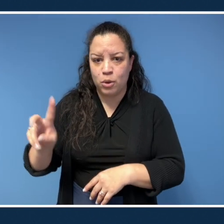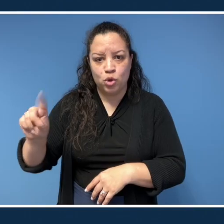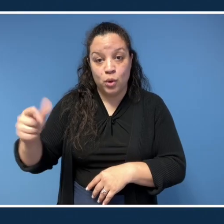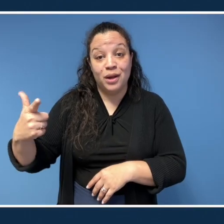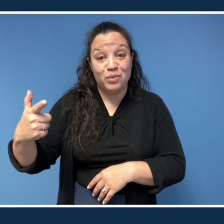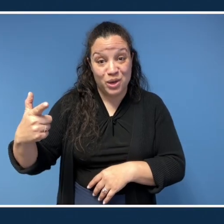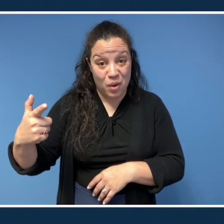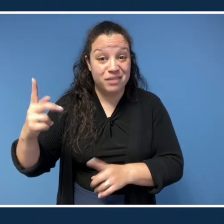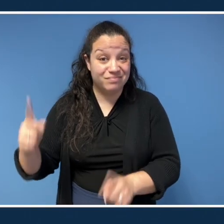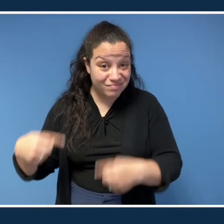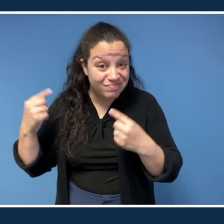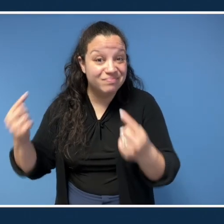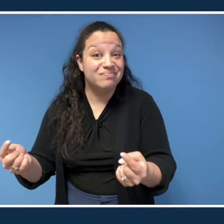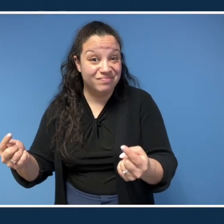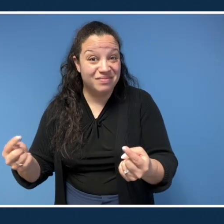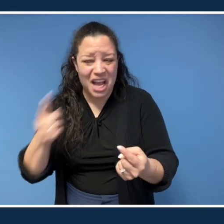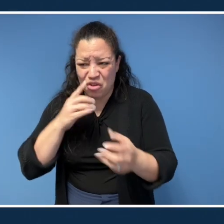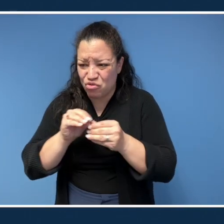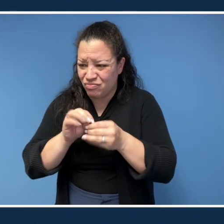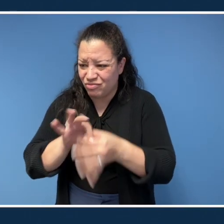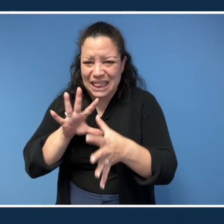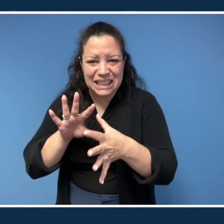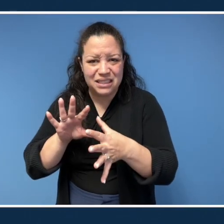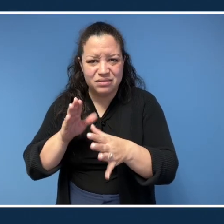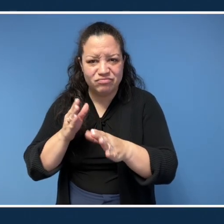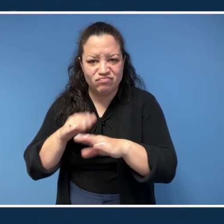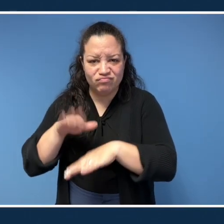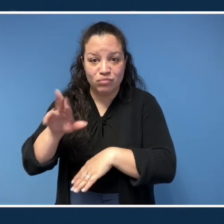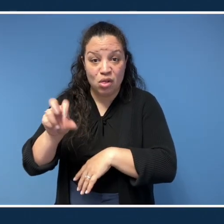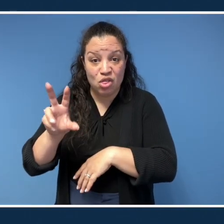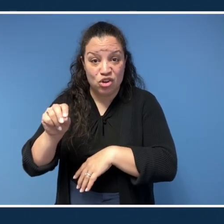I think I've released over 30 episodes and the name of the podcast is the